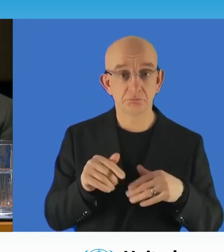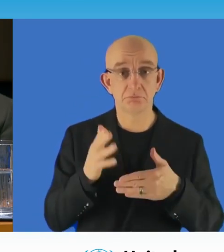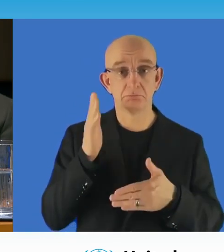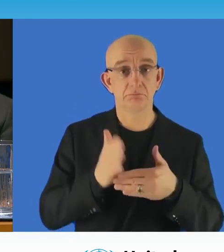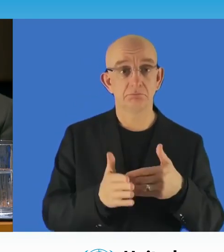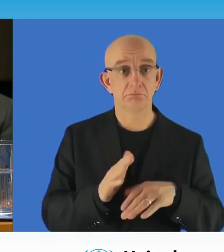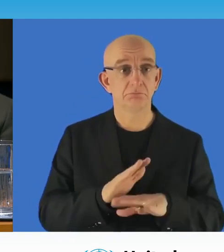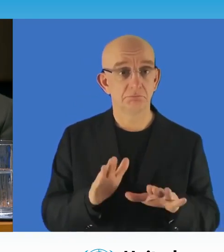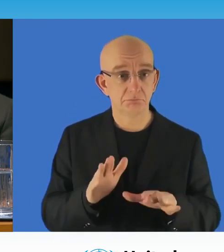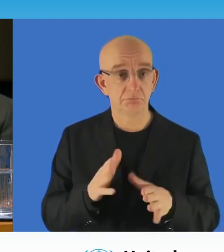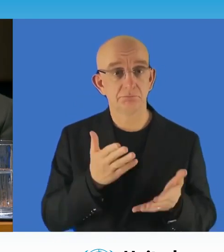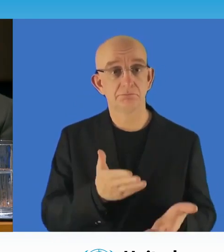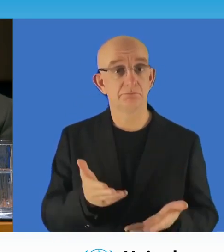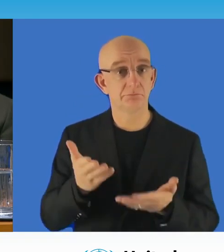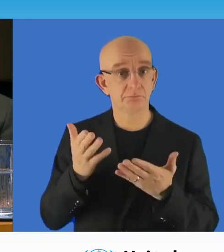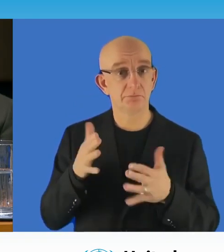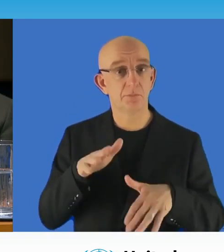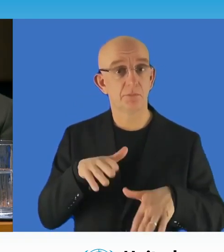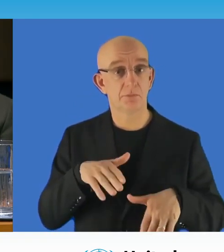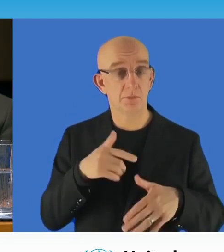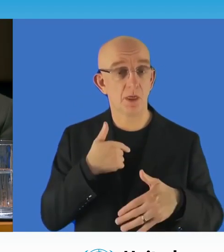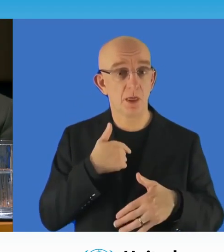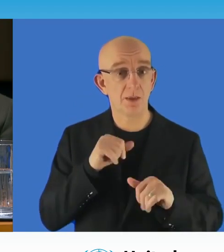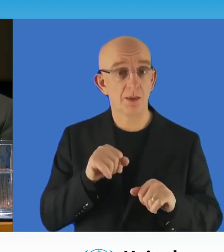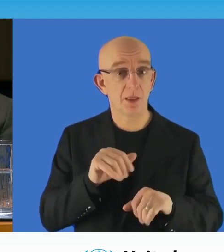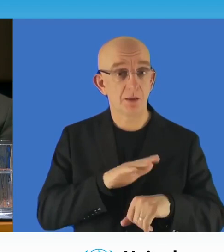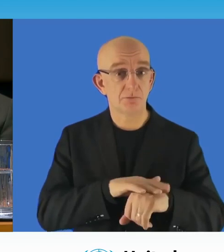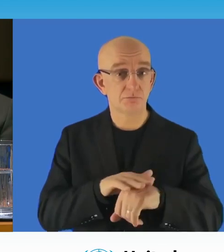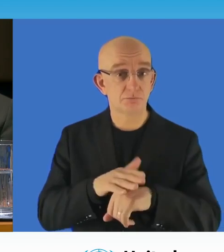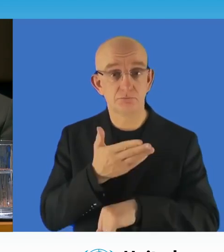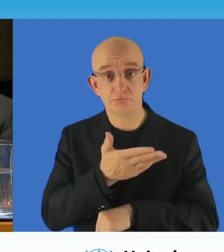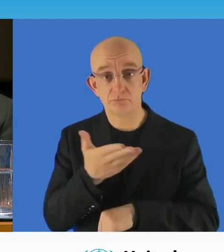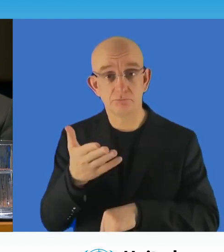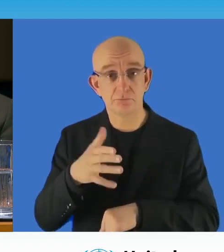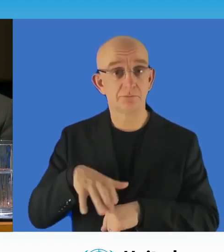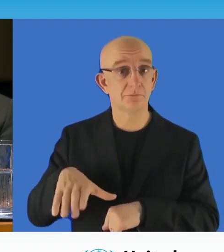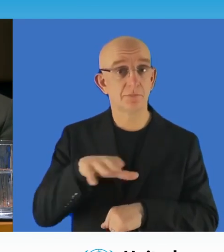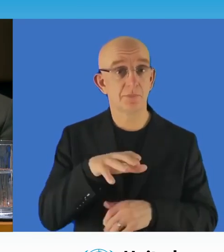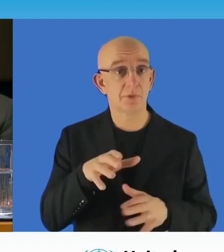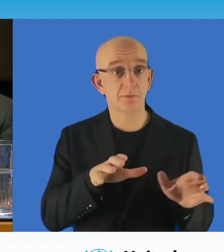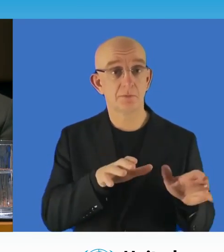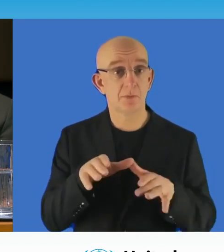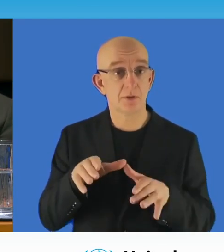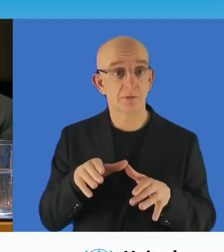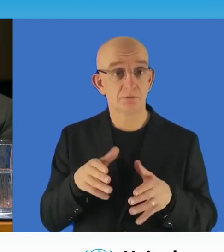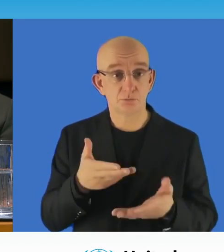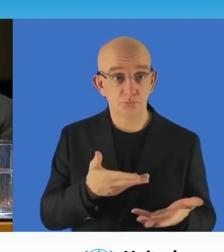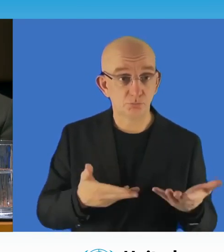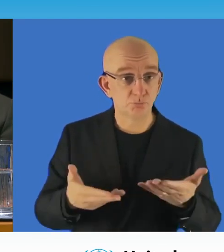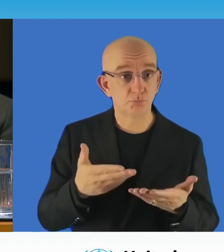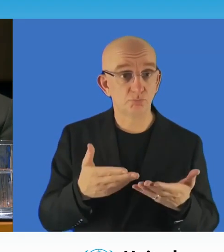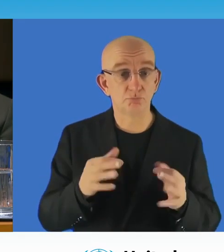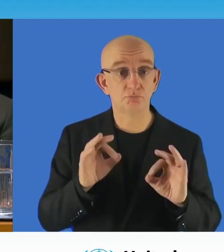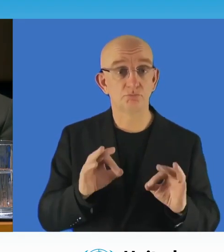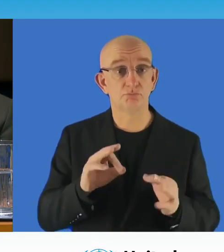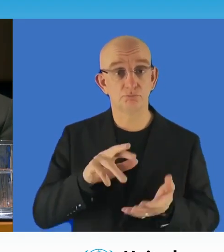to to take action to endorse these proposals by which we would decide first that the 18th